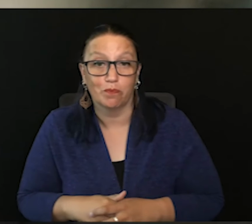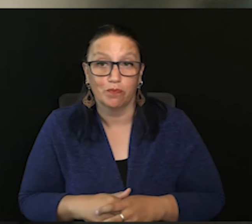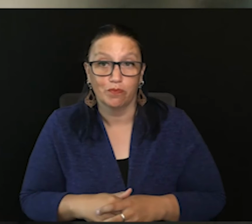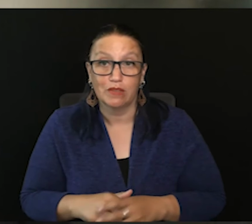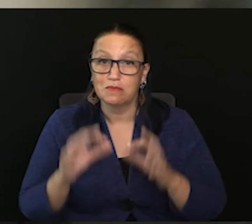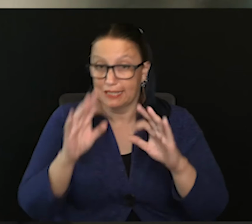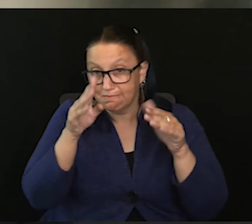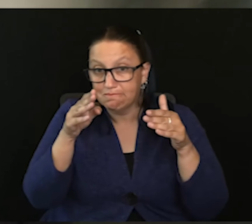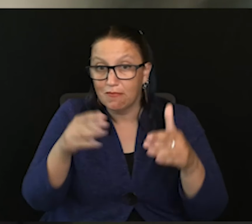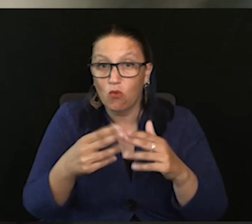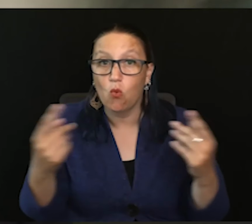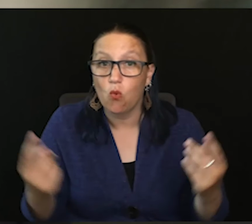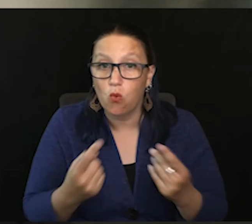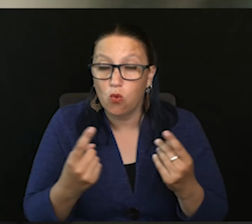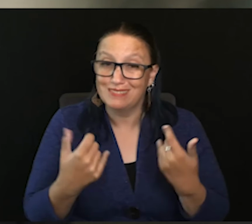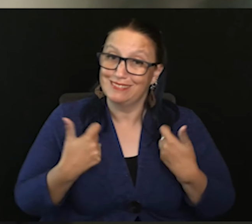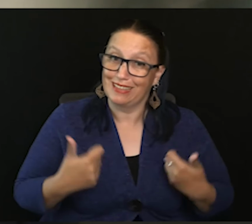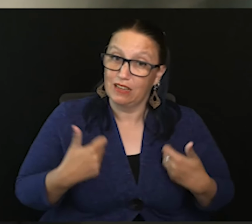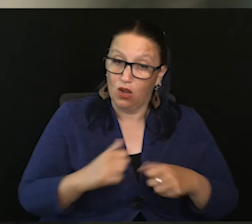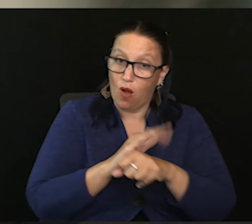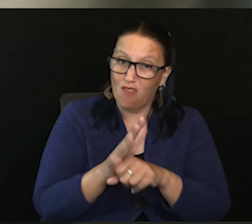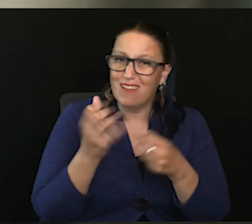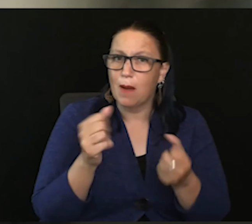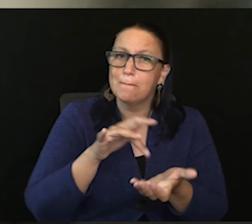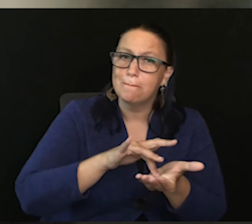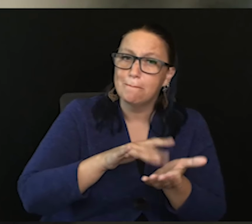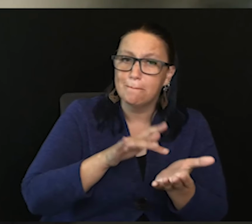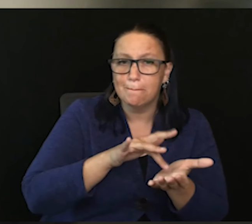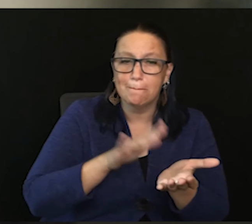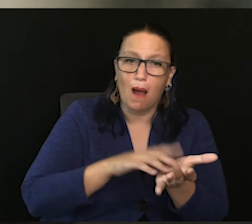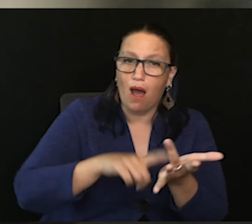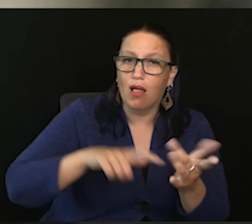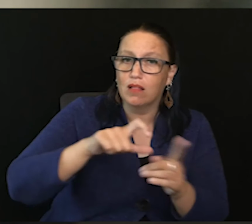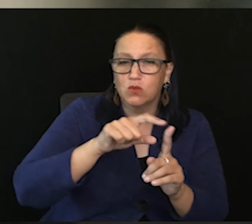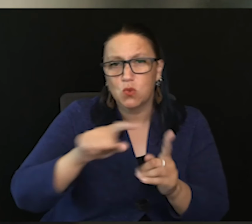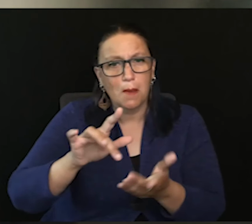have mild to moderate symptoms but are at risk of severe disease.